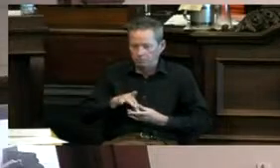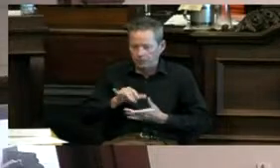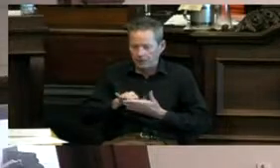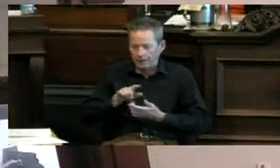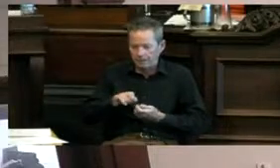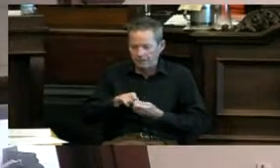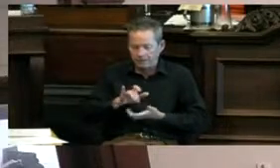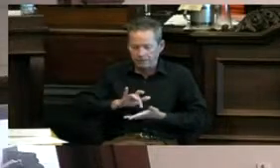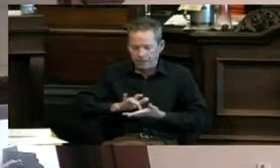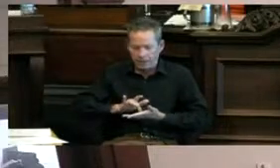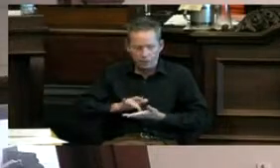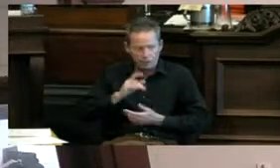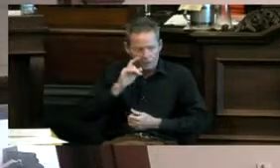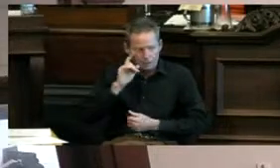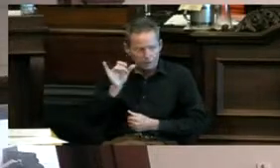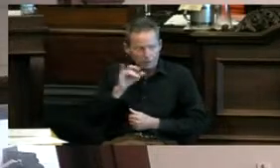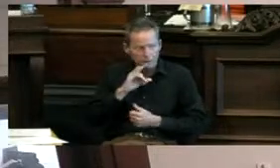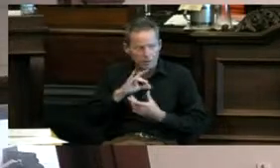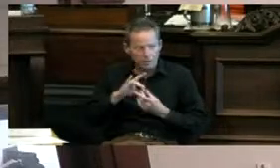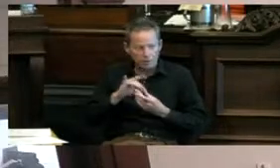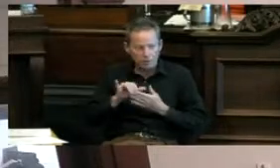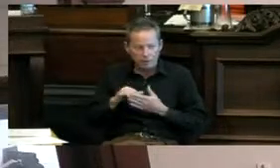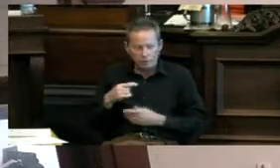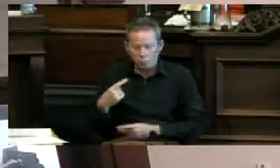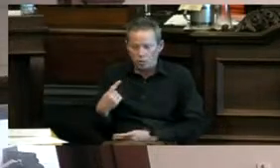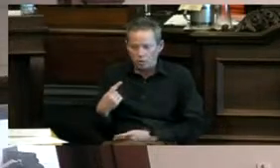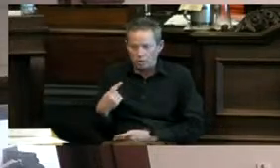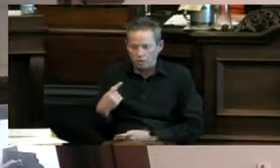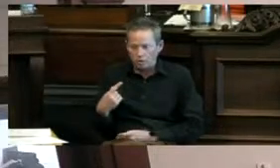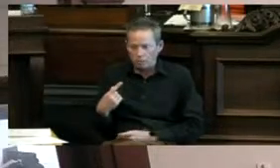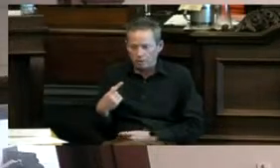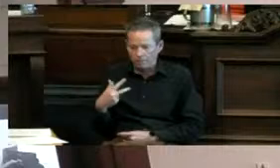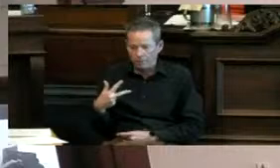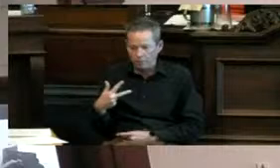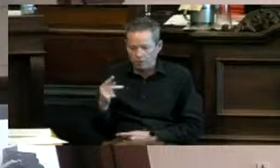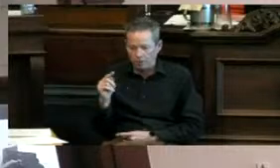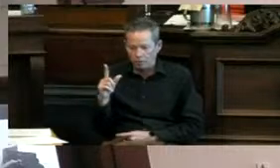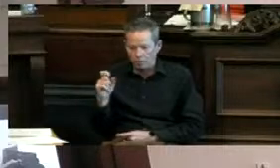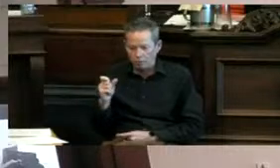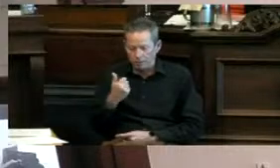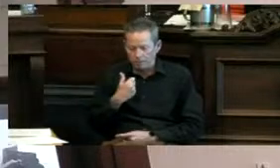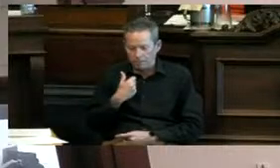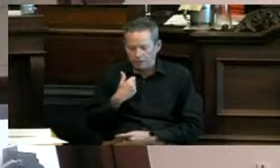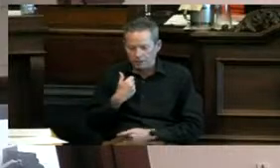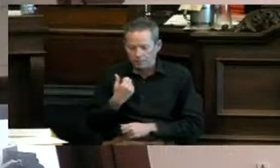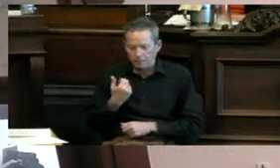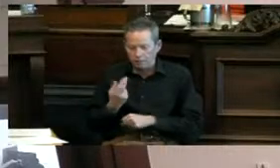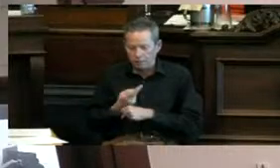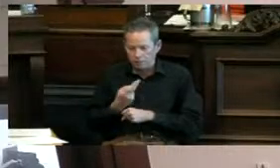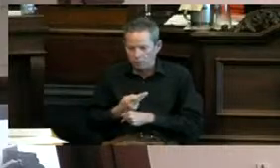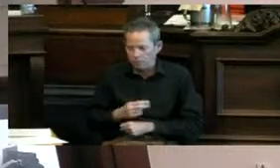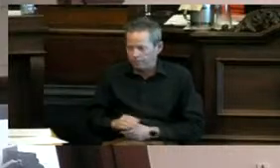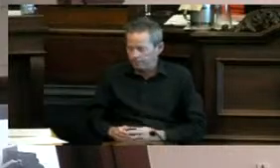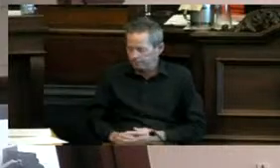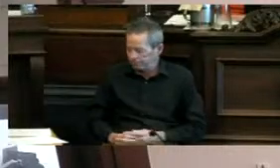looking out for our employees and their needs as it relates to this particular tool. And like I